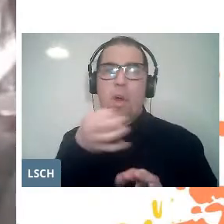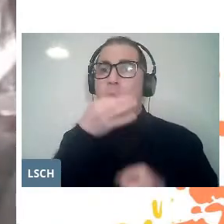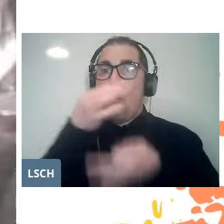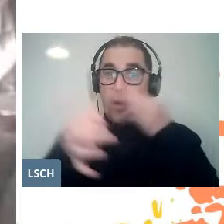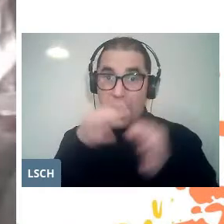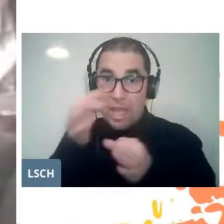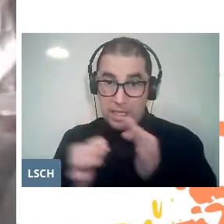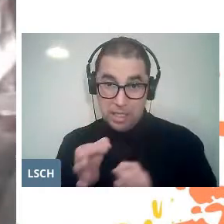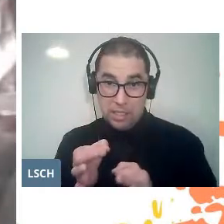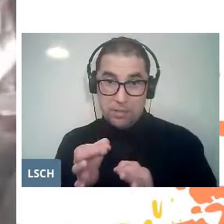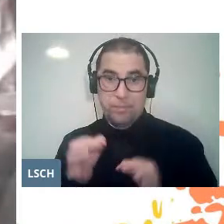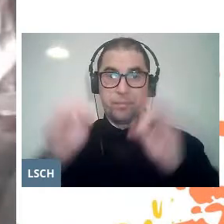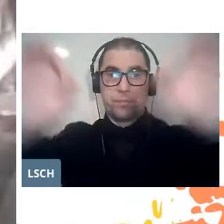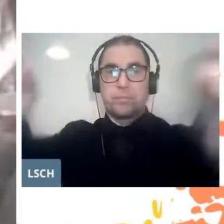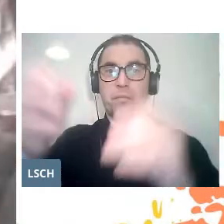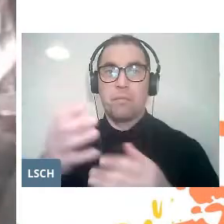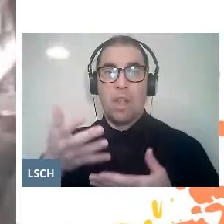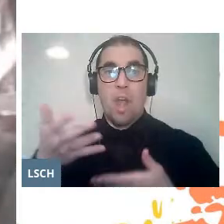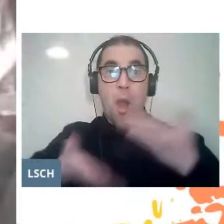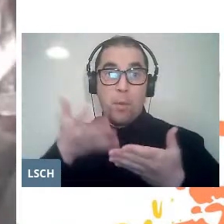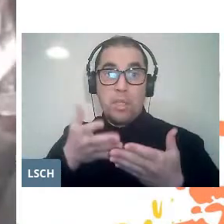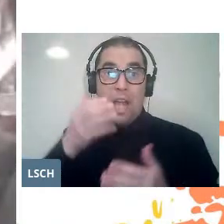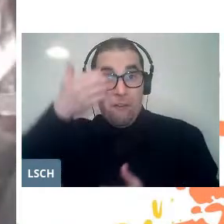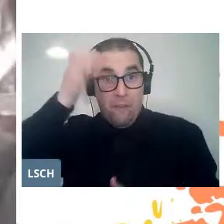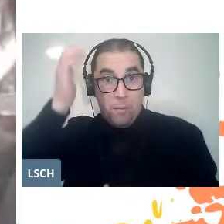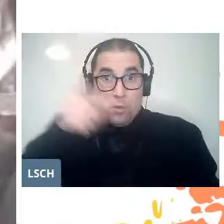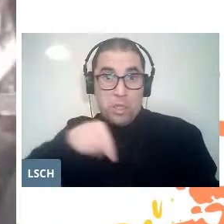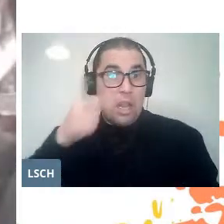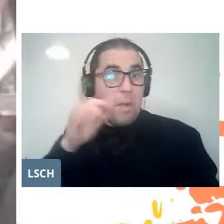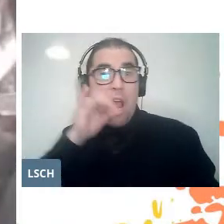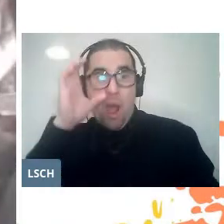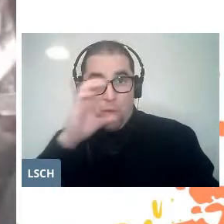for you to listen to later.